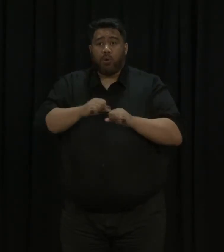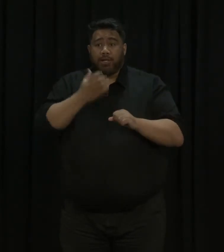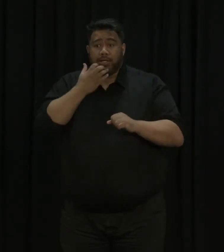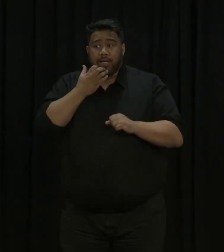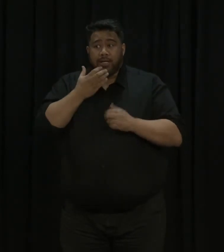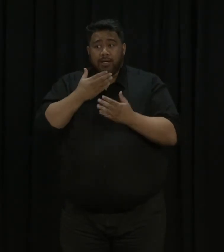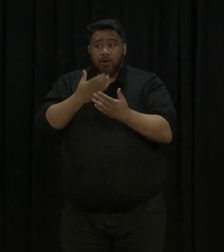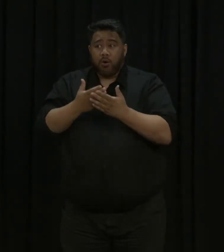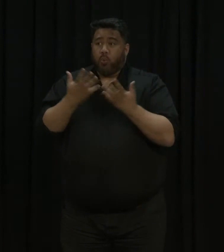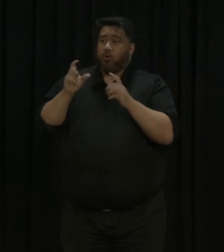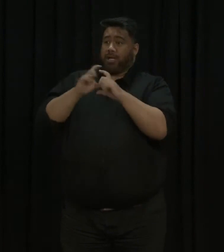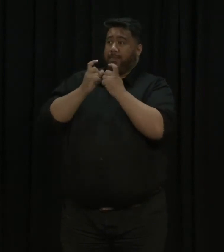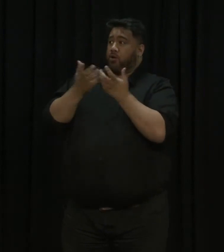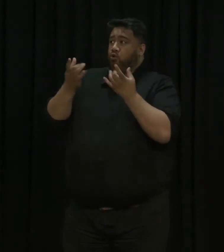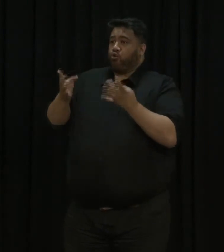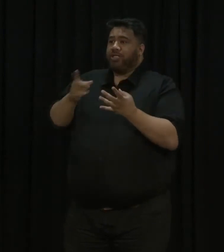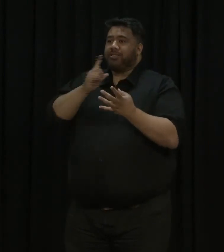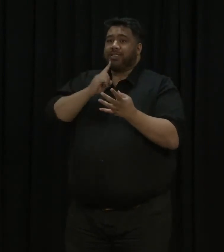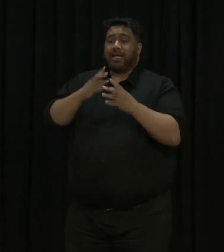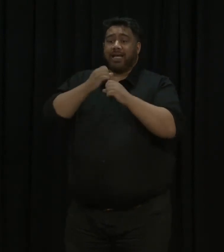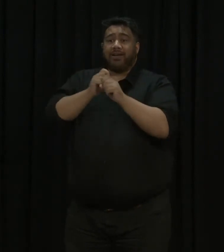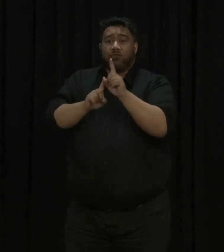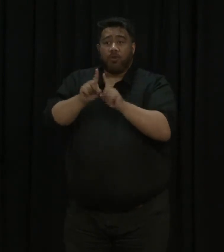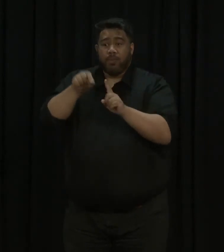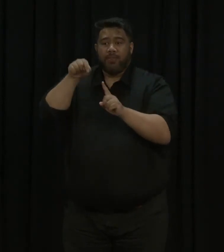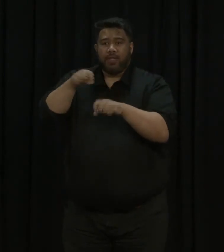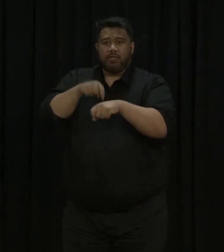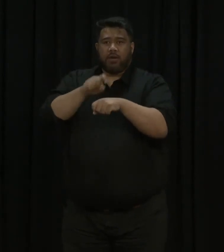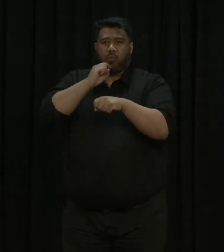to model. The latter part of your question, how long will we wait? We have said the end of